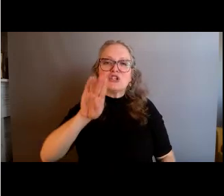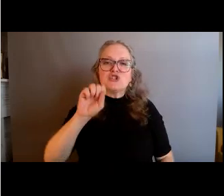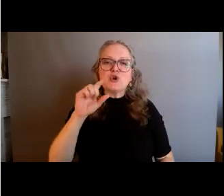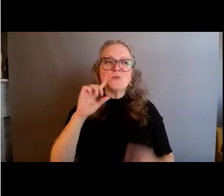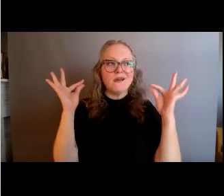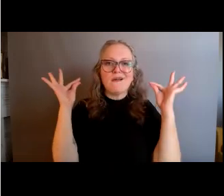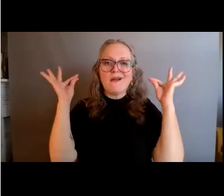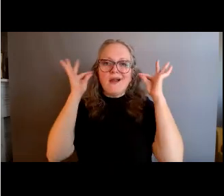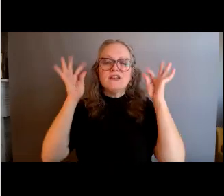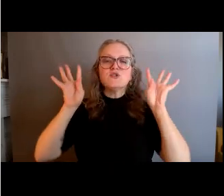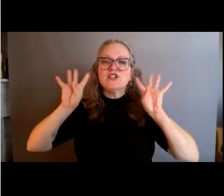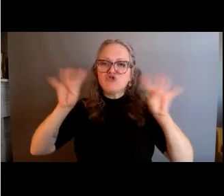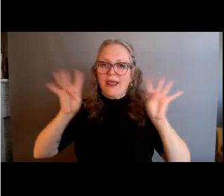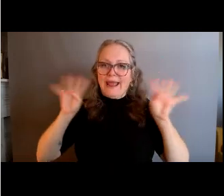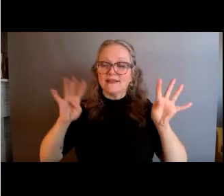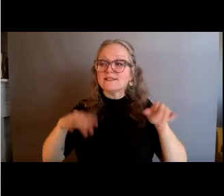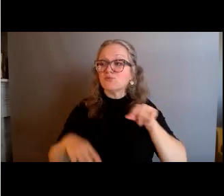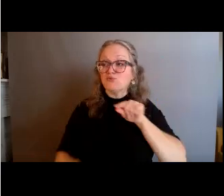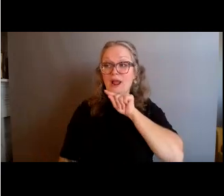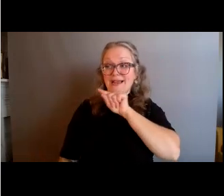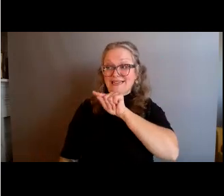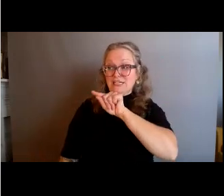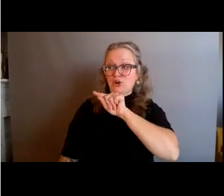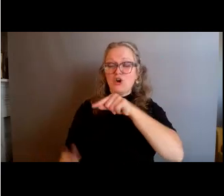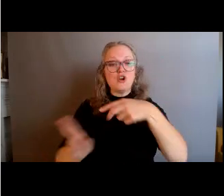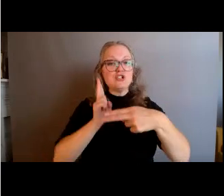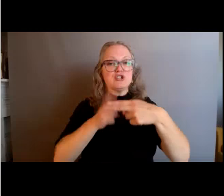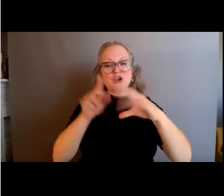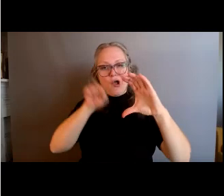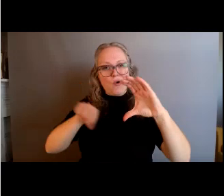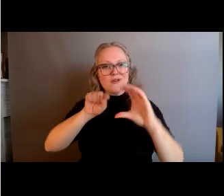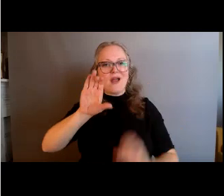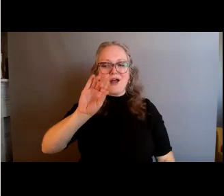But this thing right here. Is the cochlea and it is the inner ear,